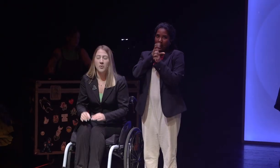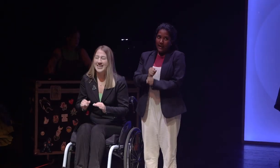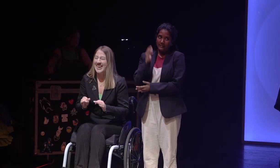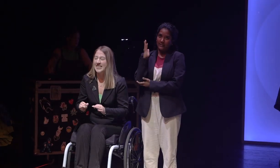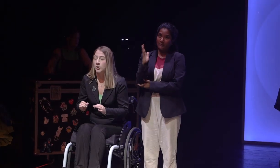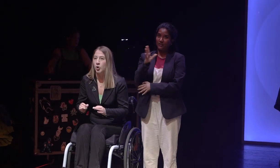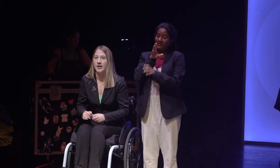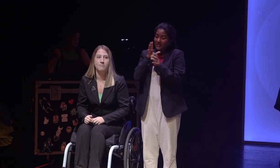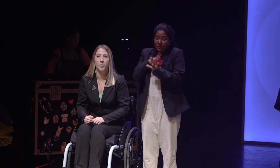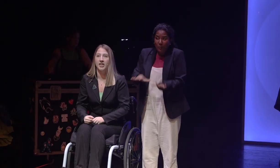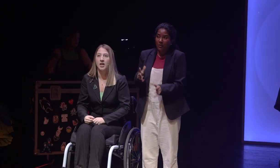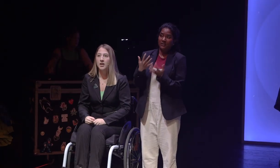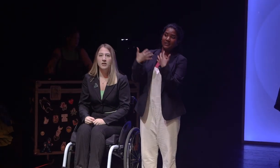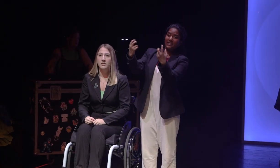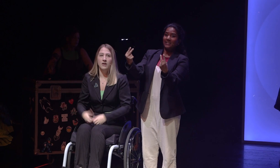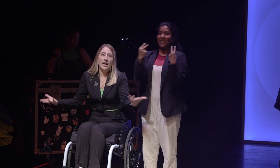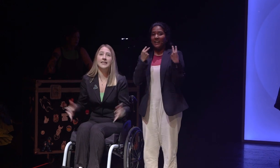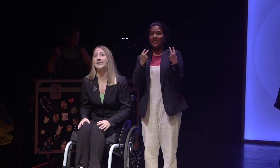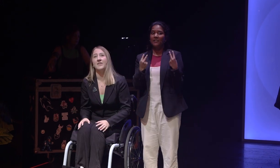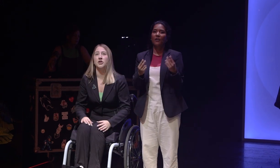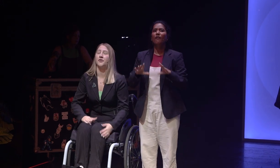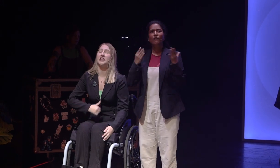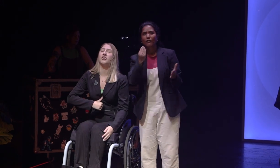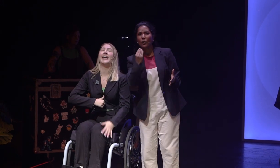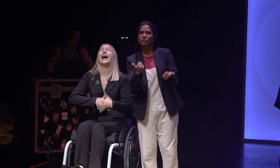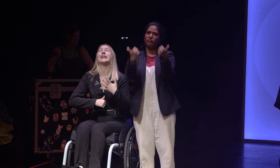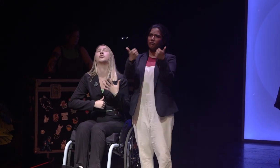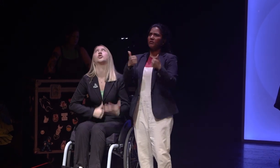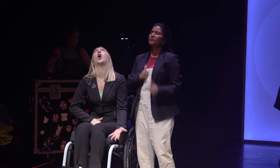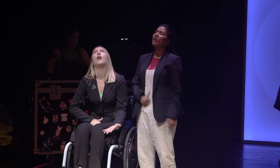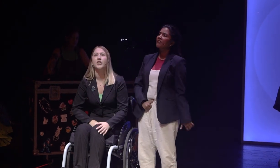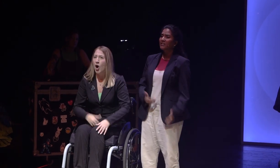I hate talking in public. At least they're giving us free scran, I am starving. All I've